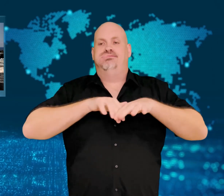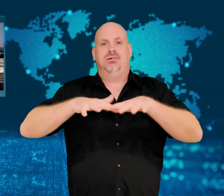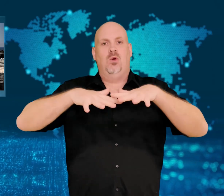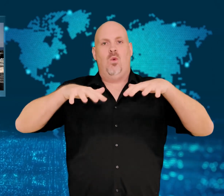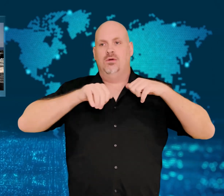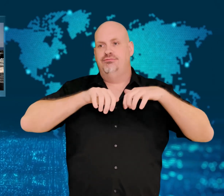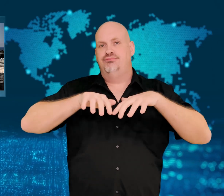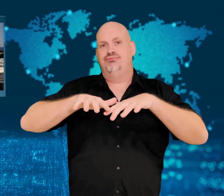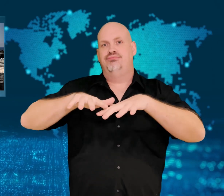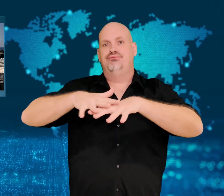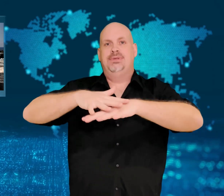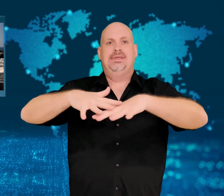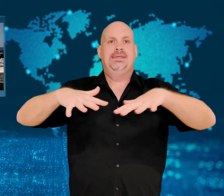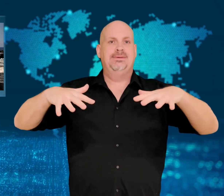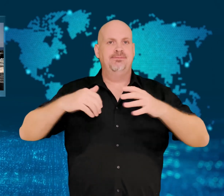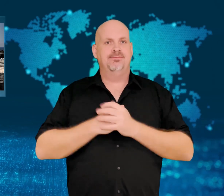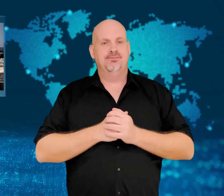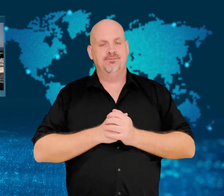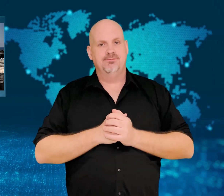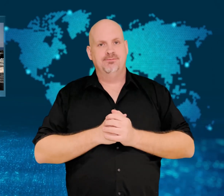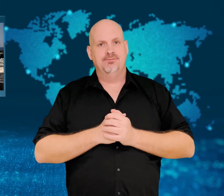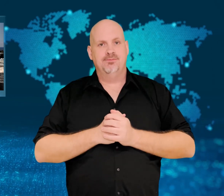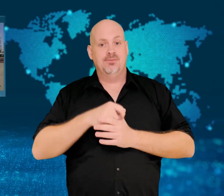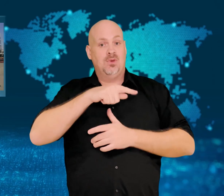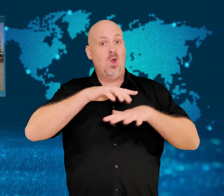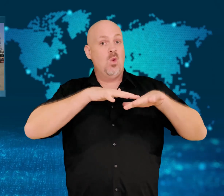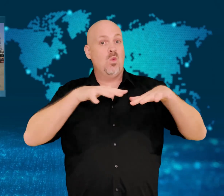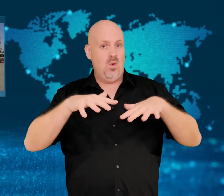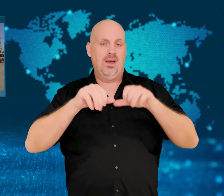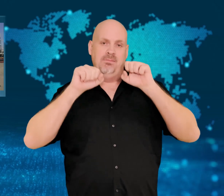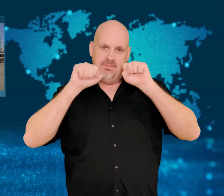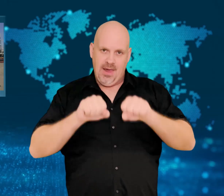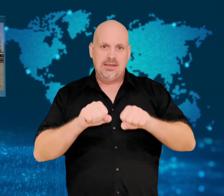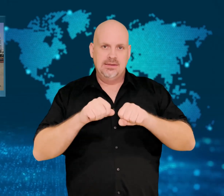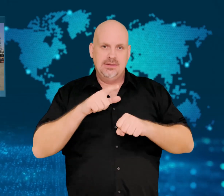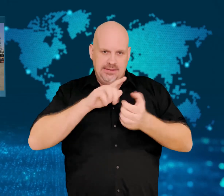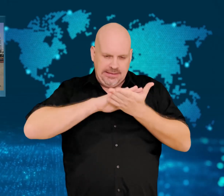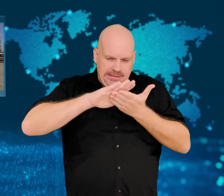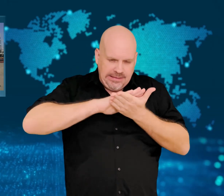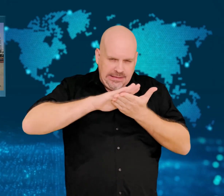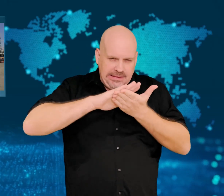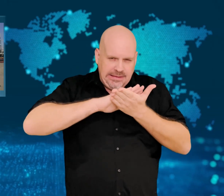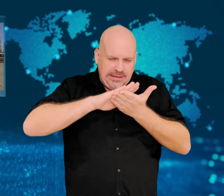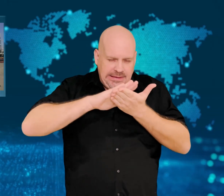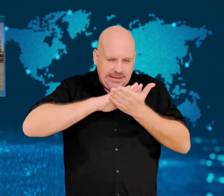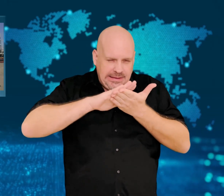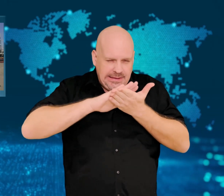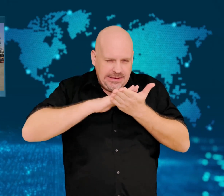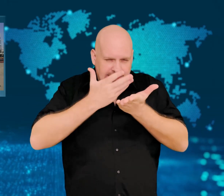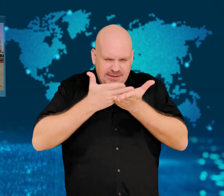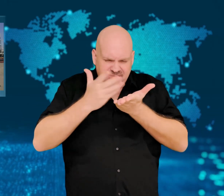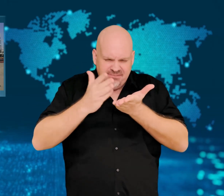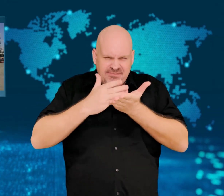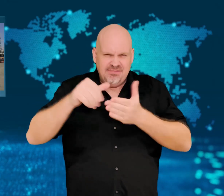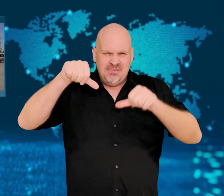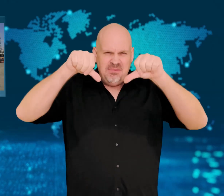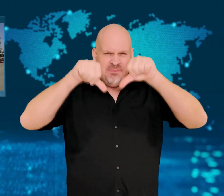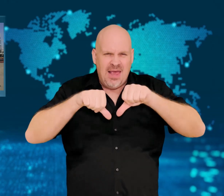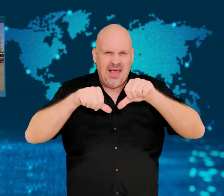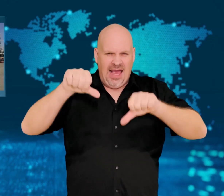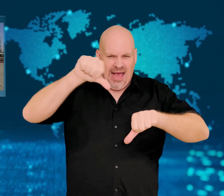but for more than two years the government has been approving and planning